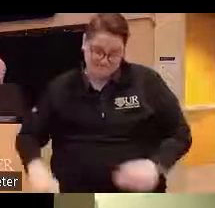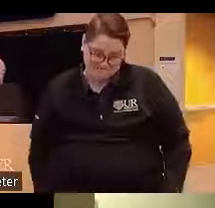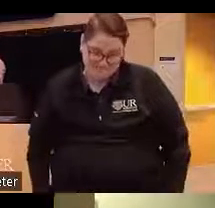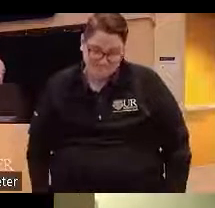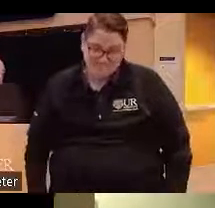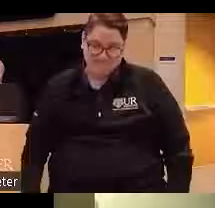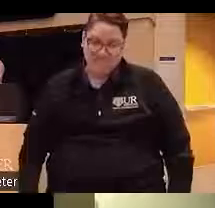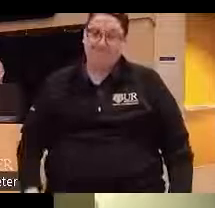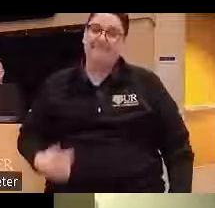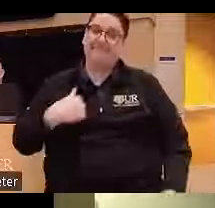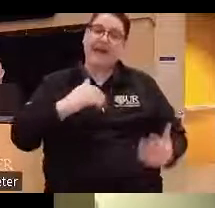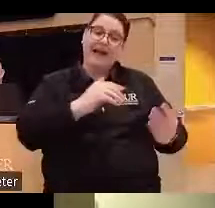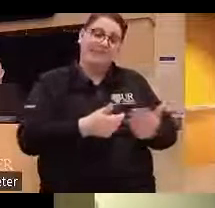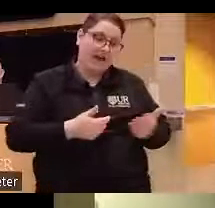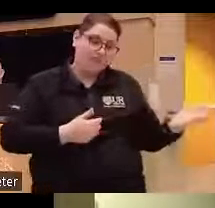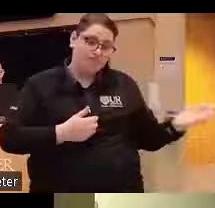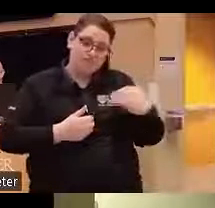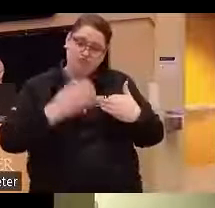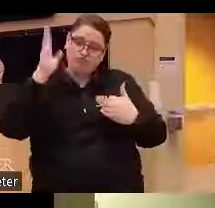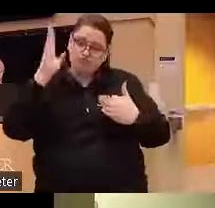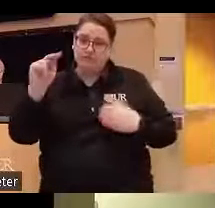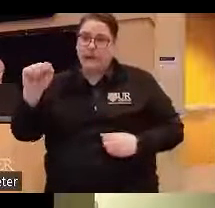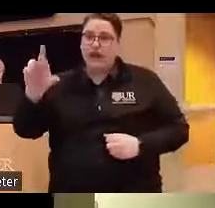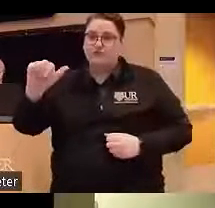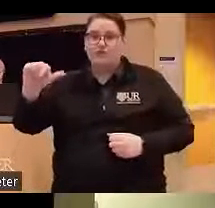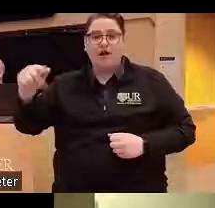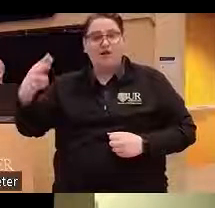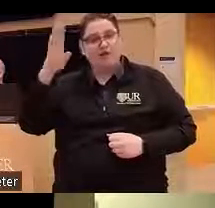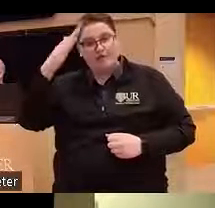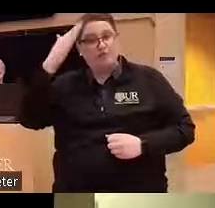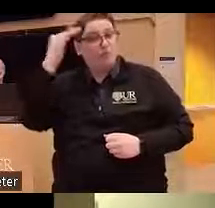invited her to give the nzala lecture because I think she's doing some of the most interesting